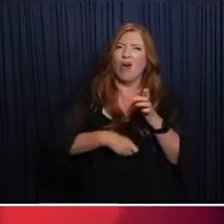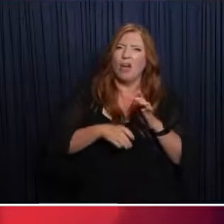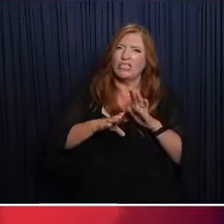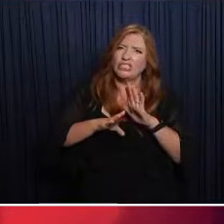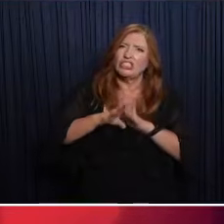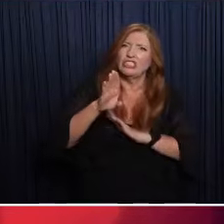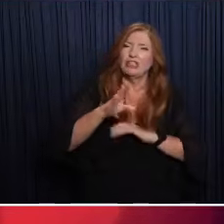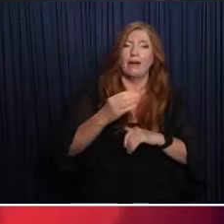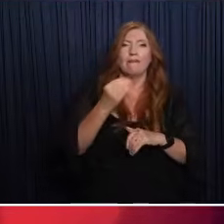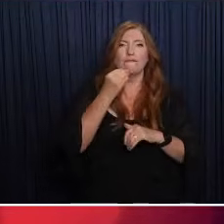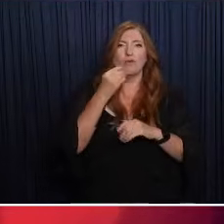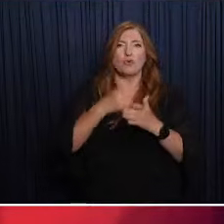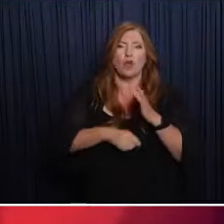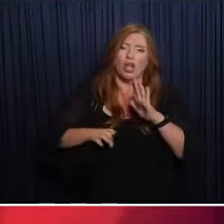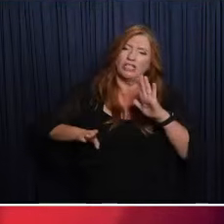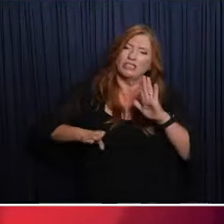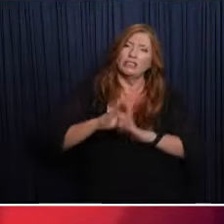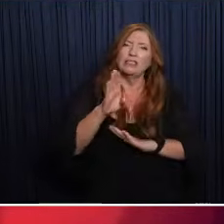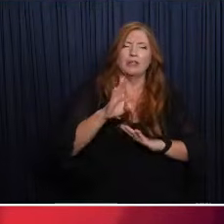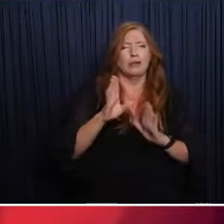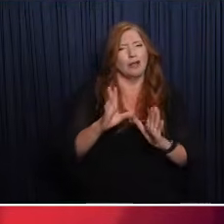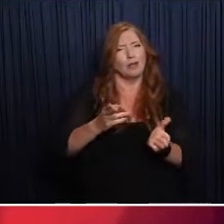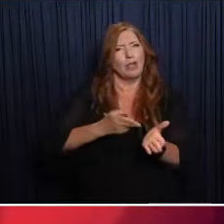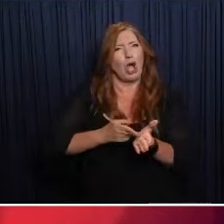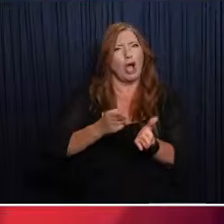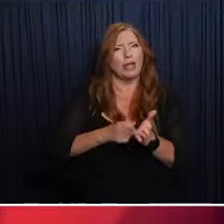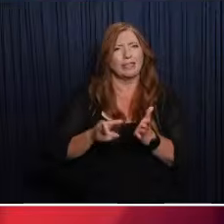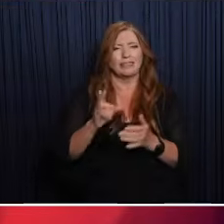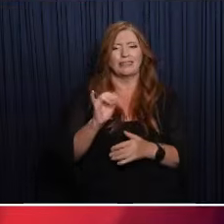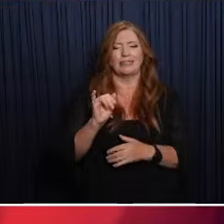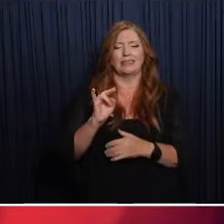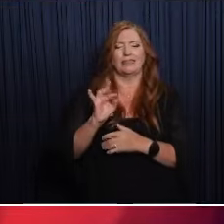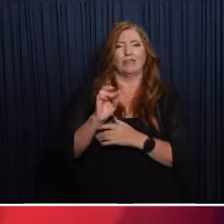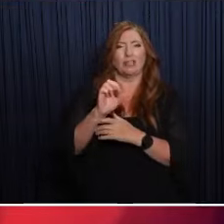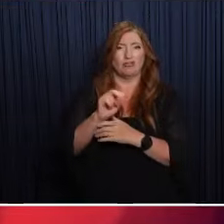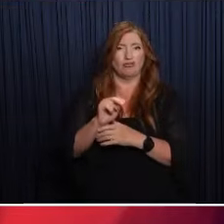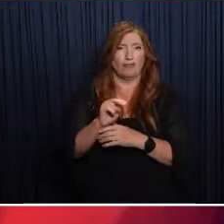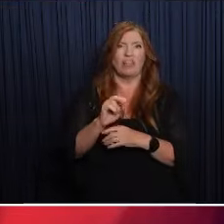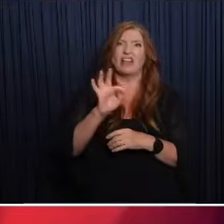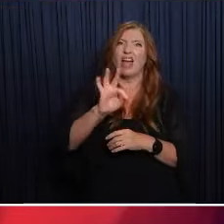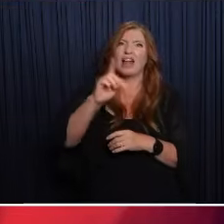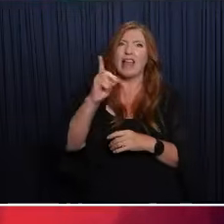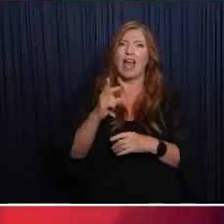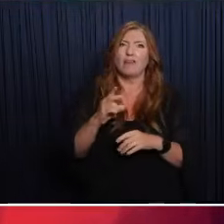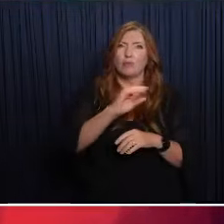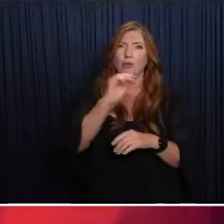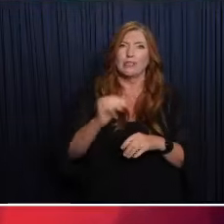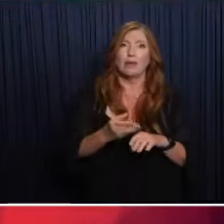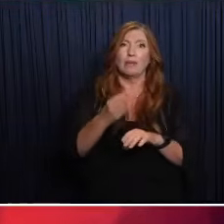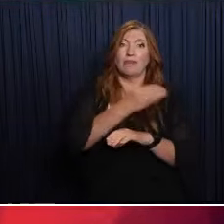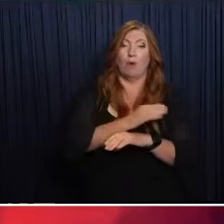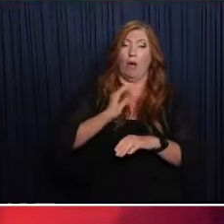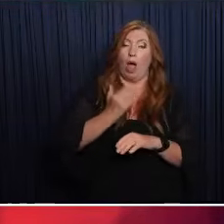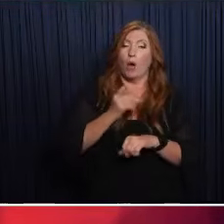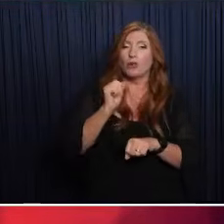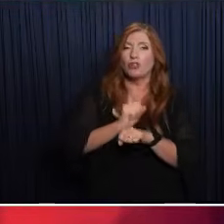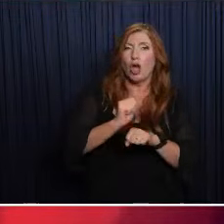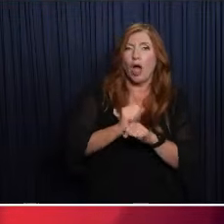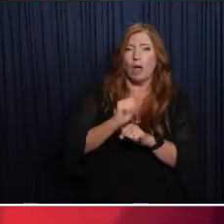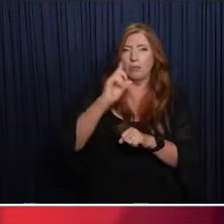HOMES AND RENTING HOMES AND ON SNAP AND DRIVING UP THE COST OF GROCERIES.